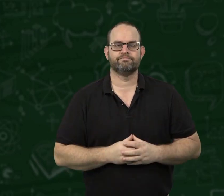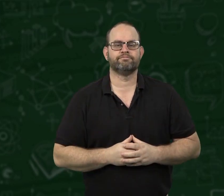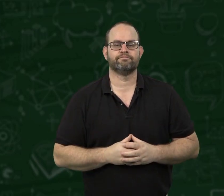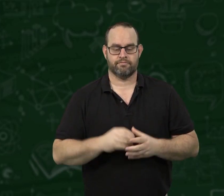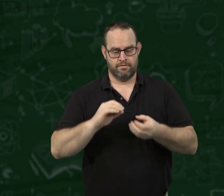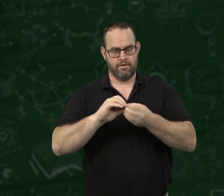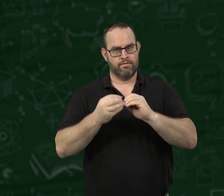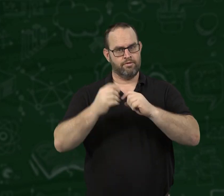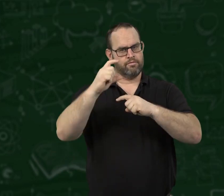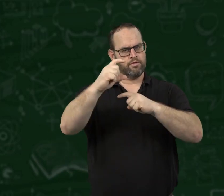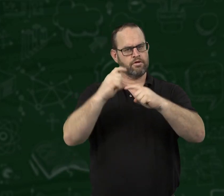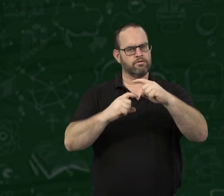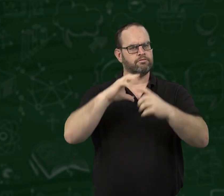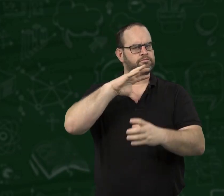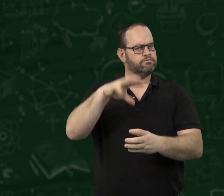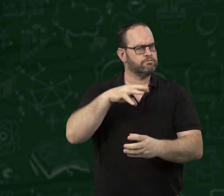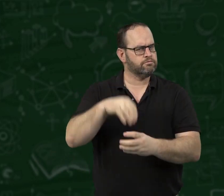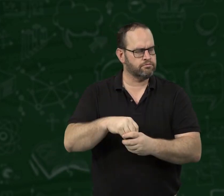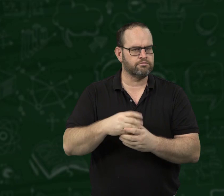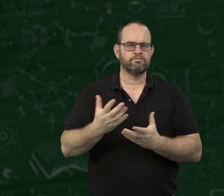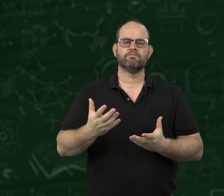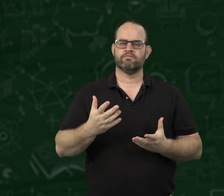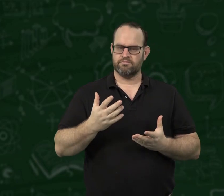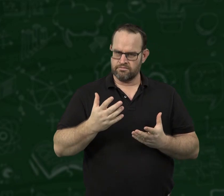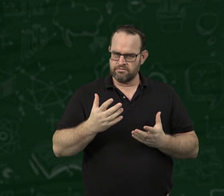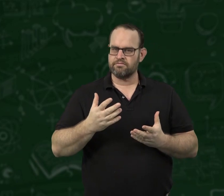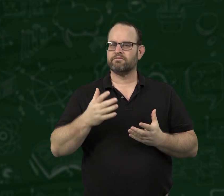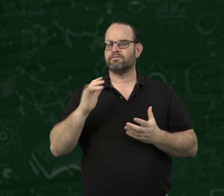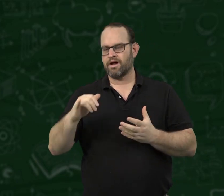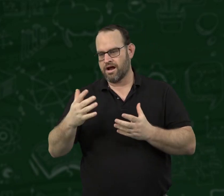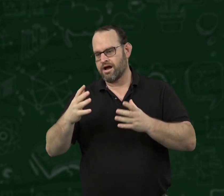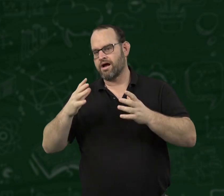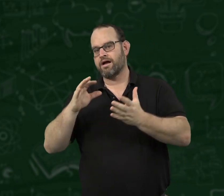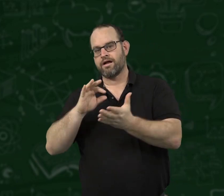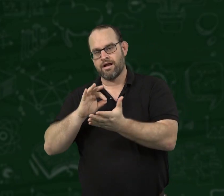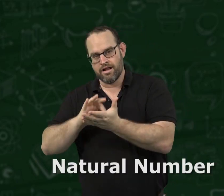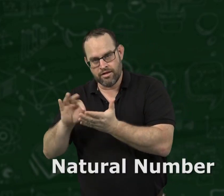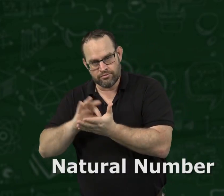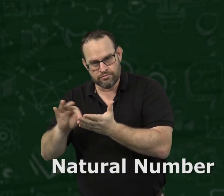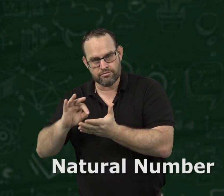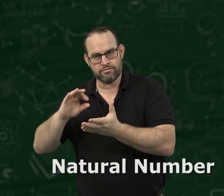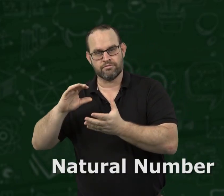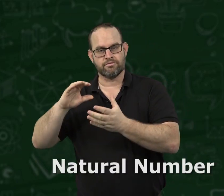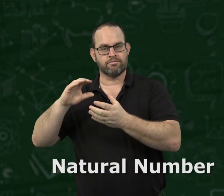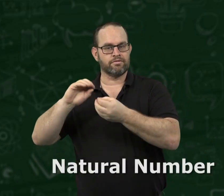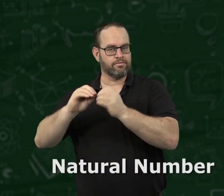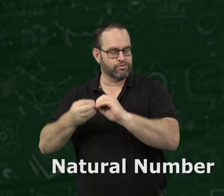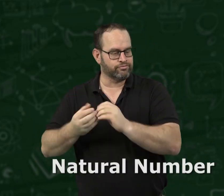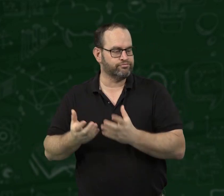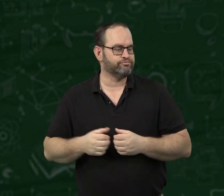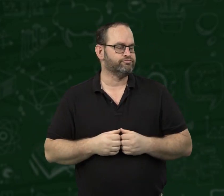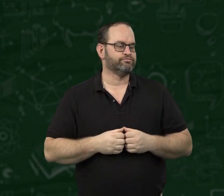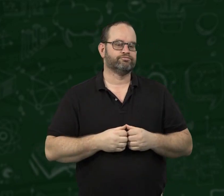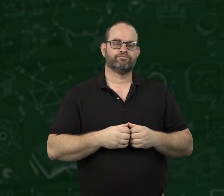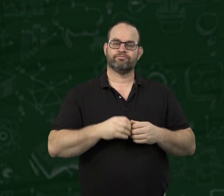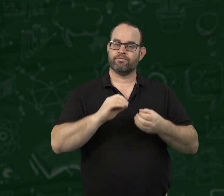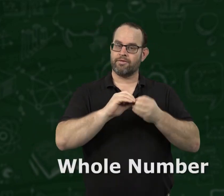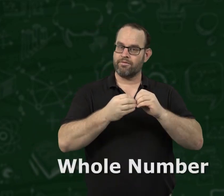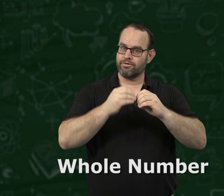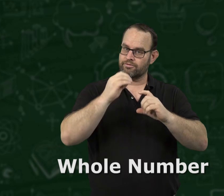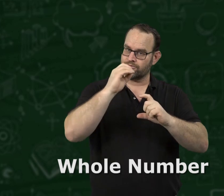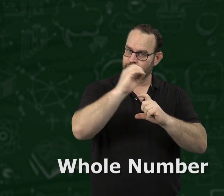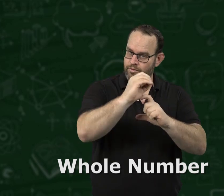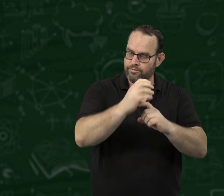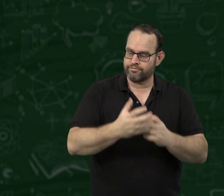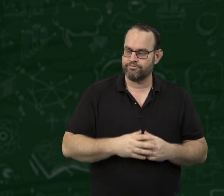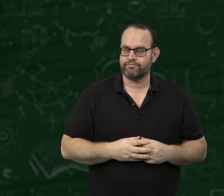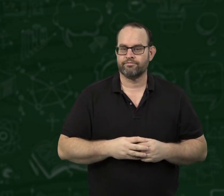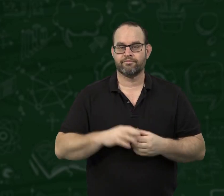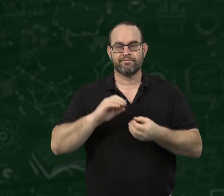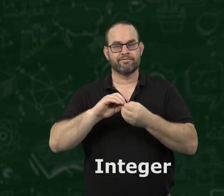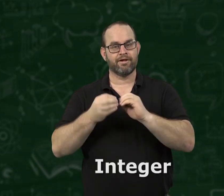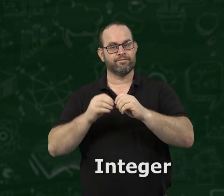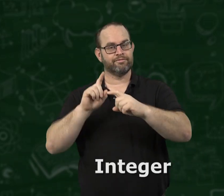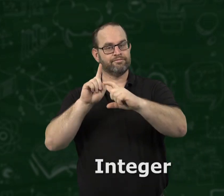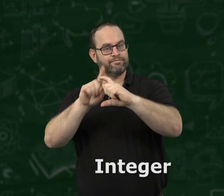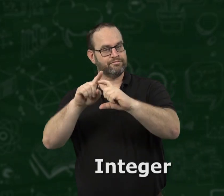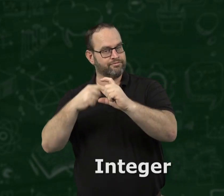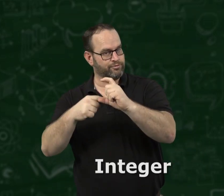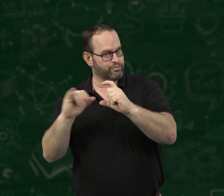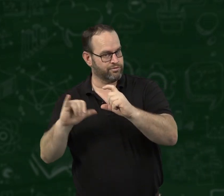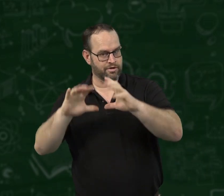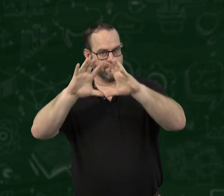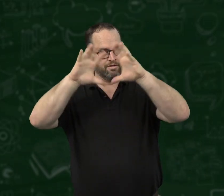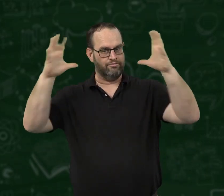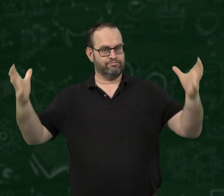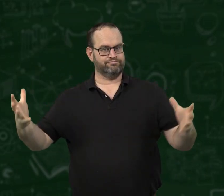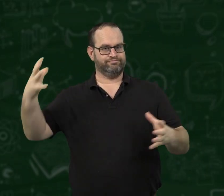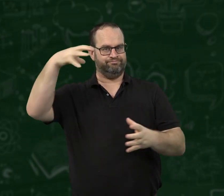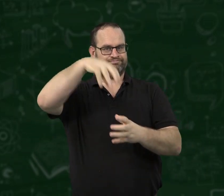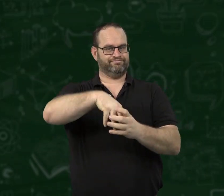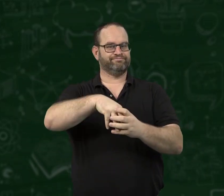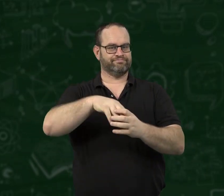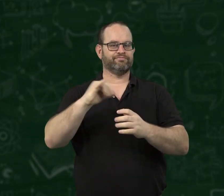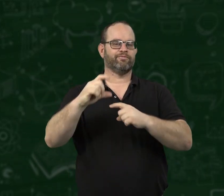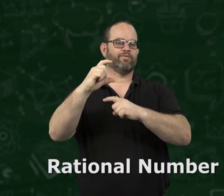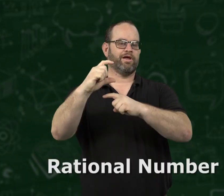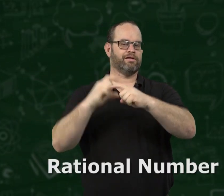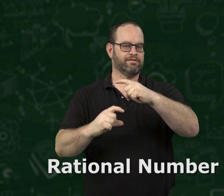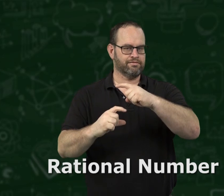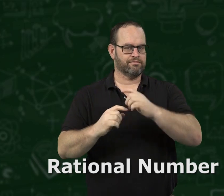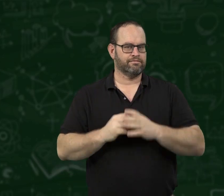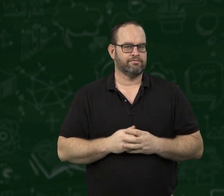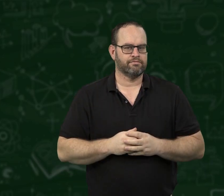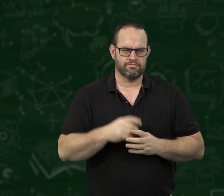Rational numbers include natural numbers, whole numbers, and integers.